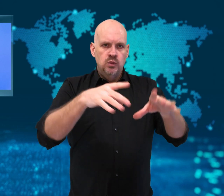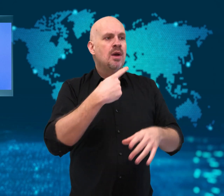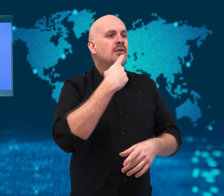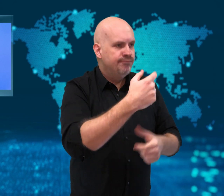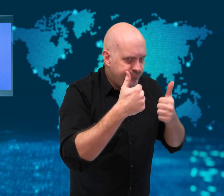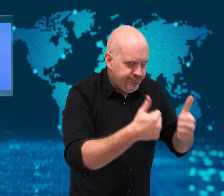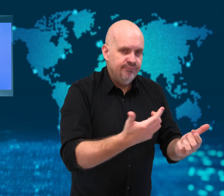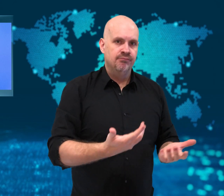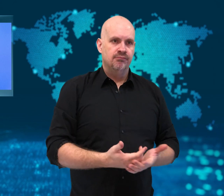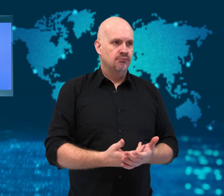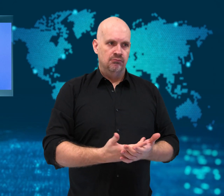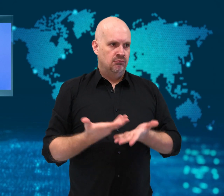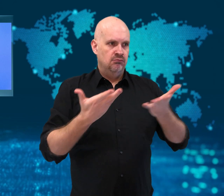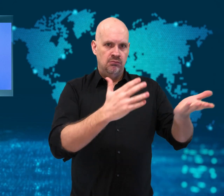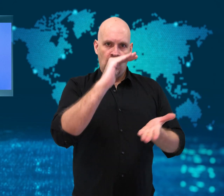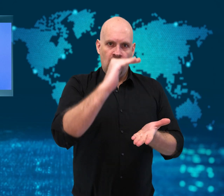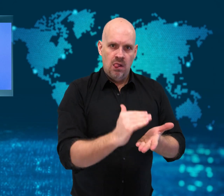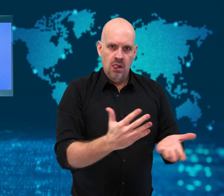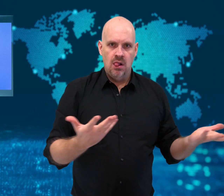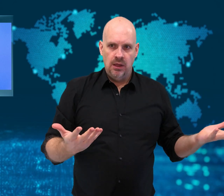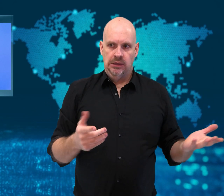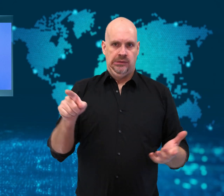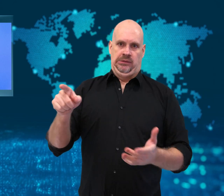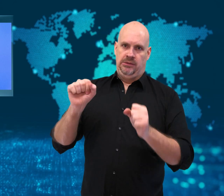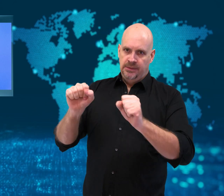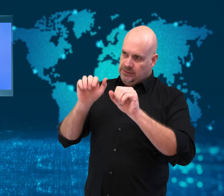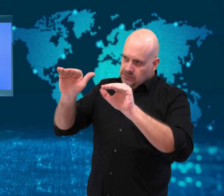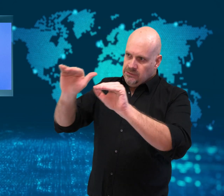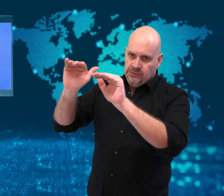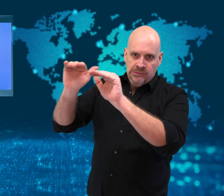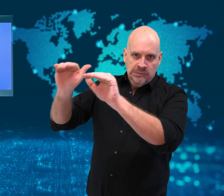reduce deliveries of vaccination doses.